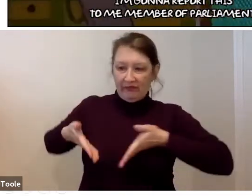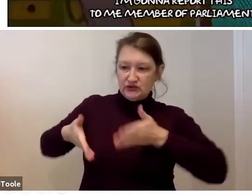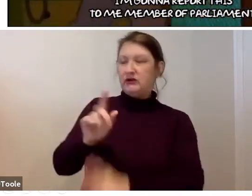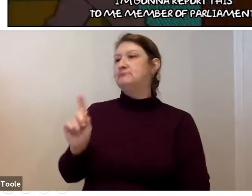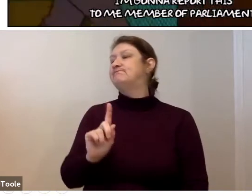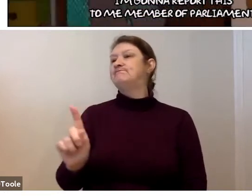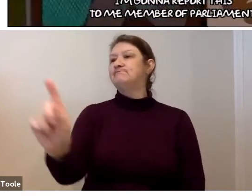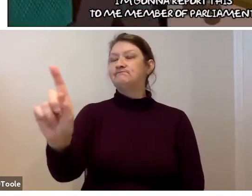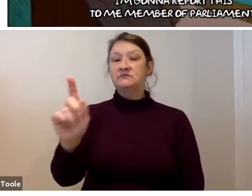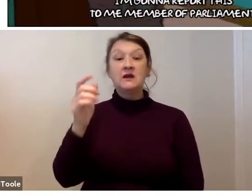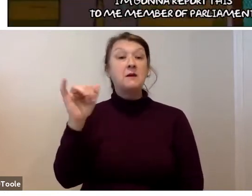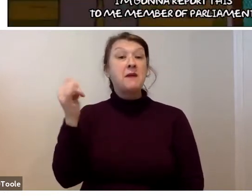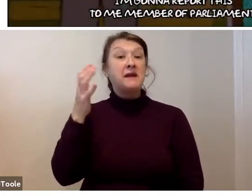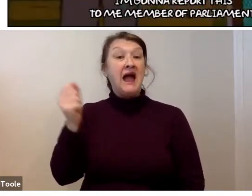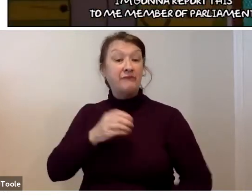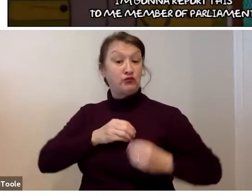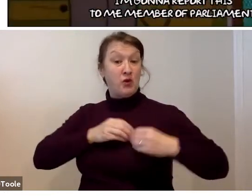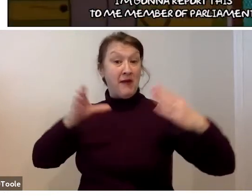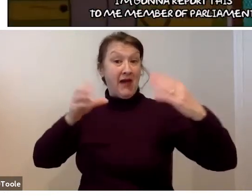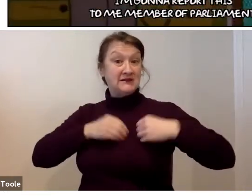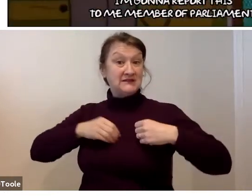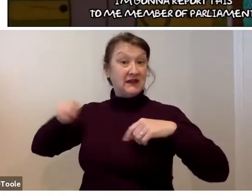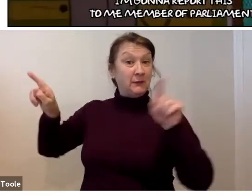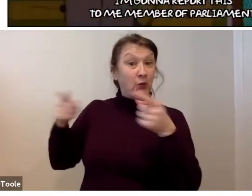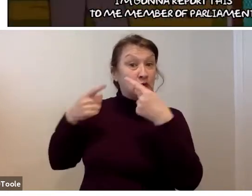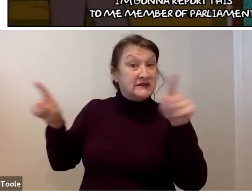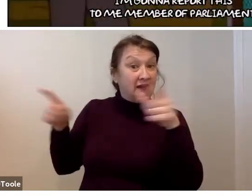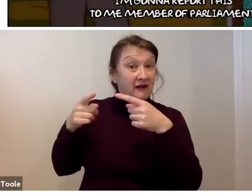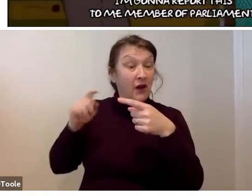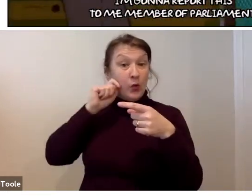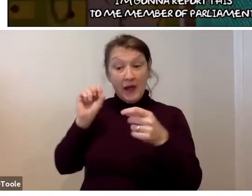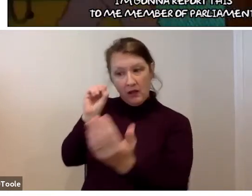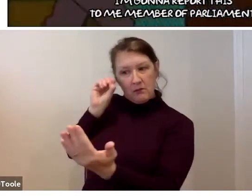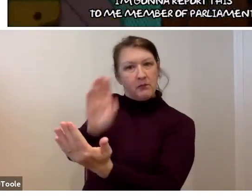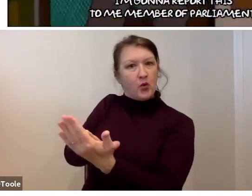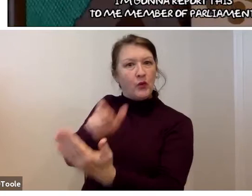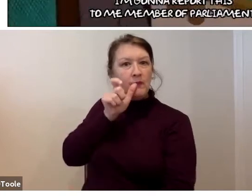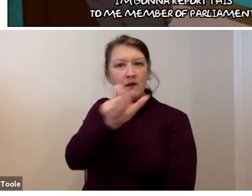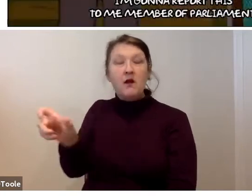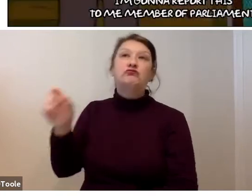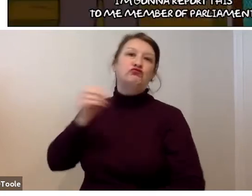romantic scene playing out and the music is indicating that. So that is a big difference.